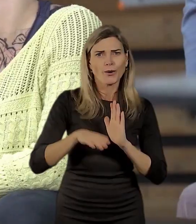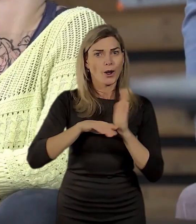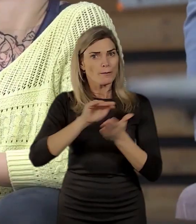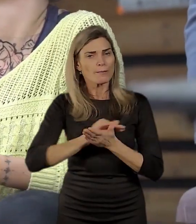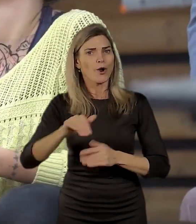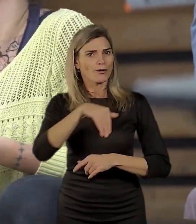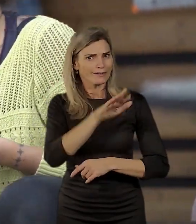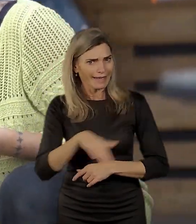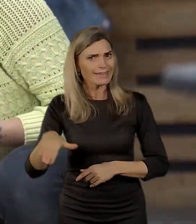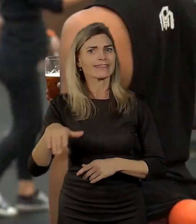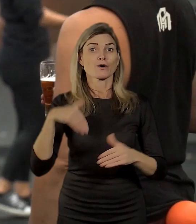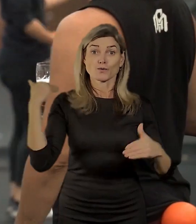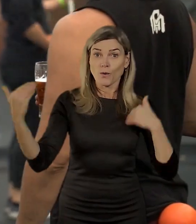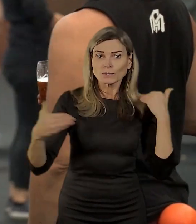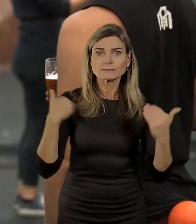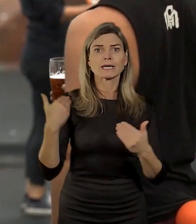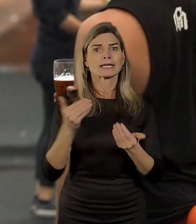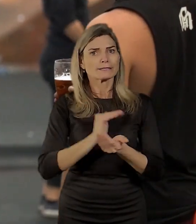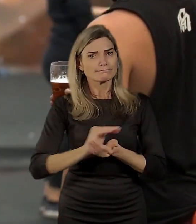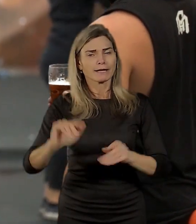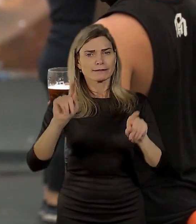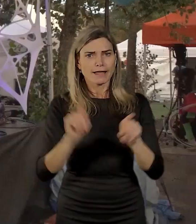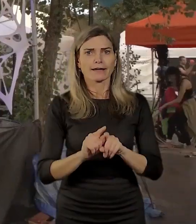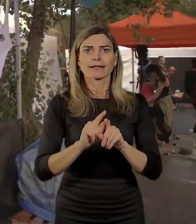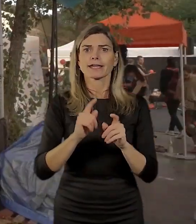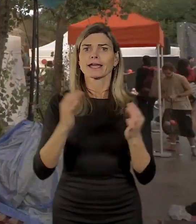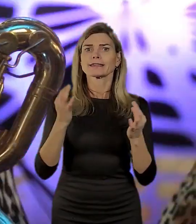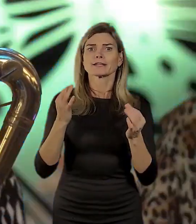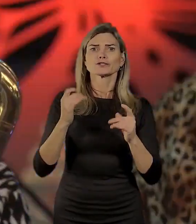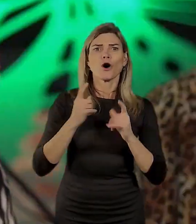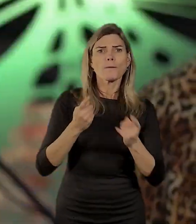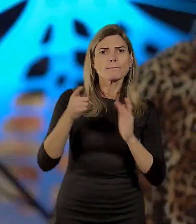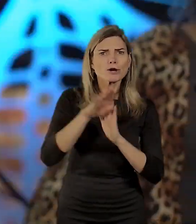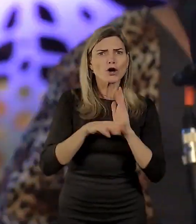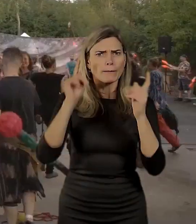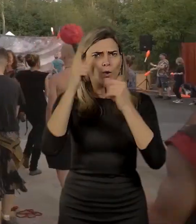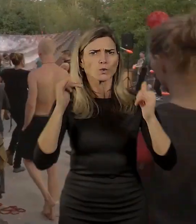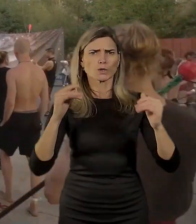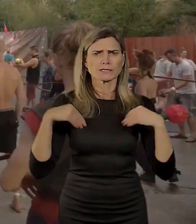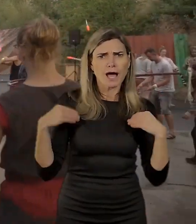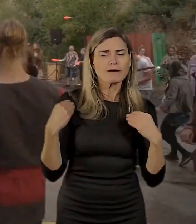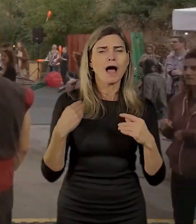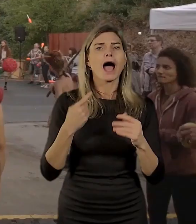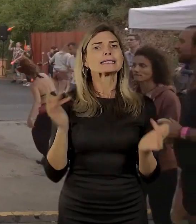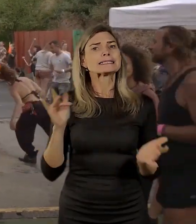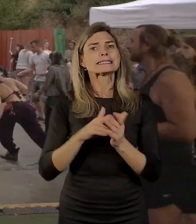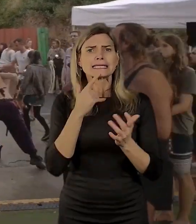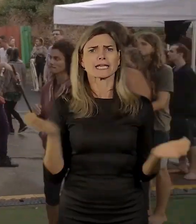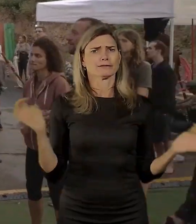And my husband and I bought an apartment here because we love Modřany. And we go to Cukrkandel two or three times a week. It's great here.